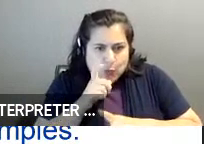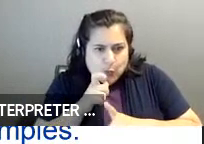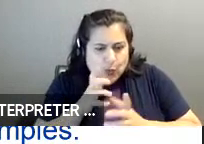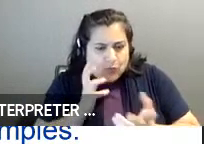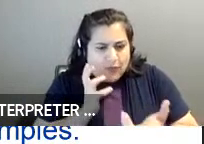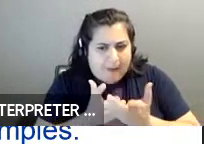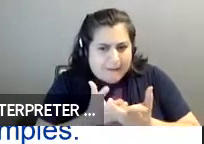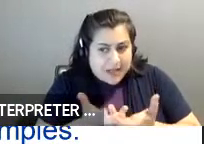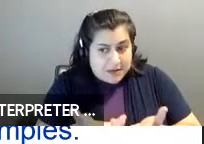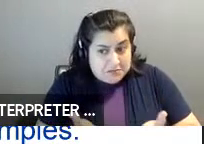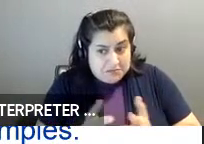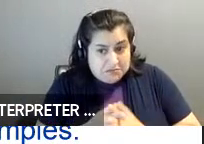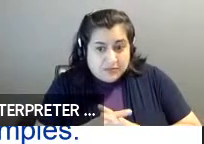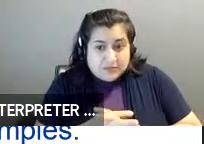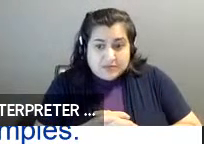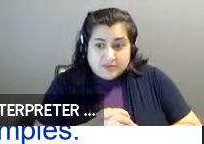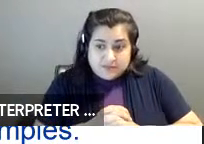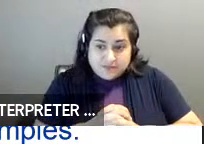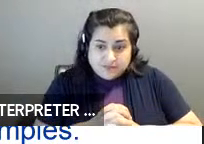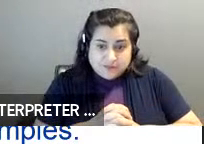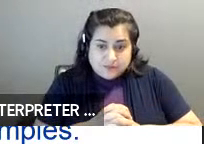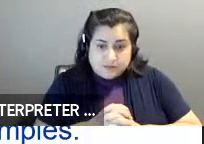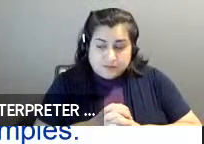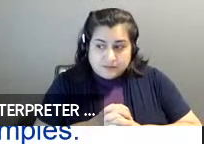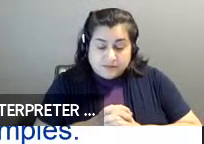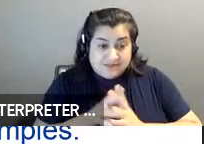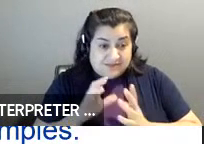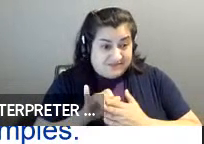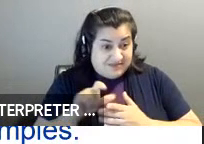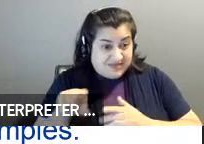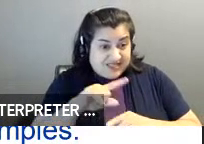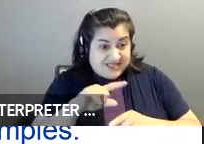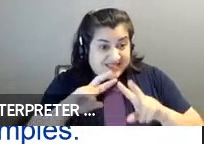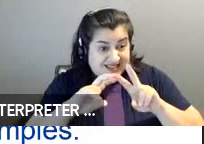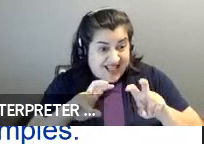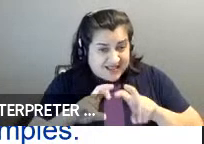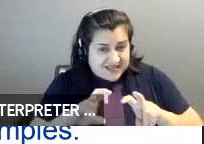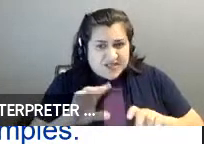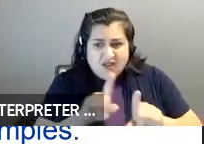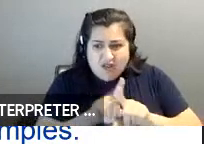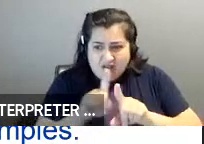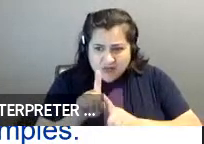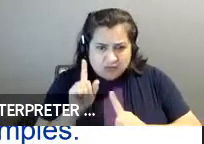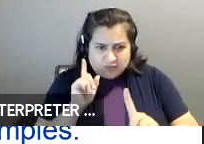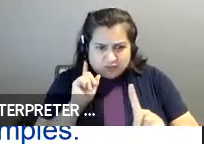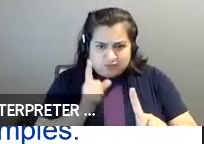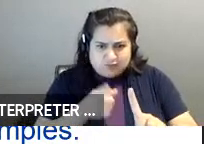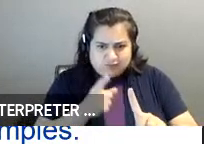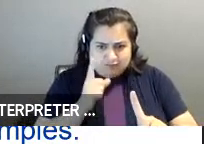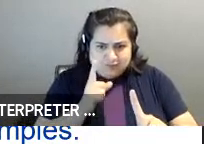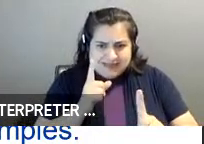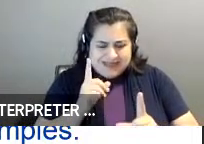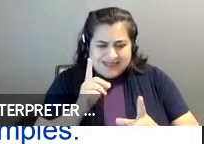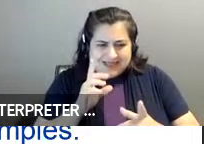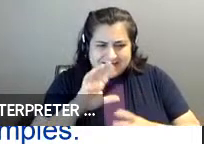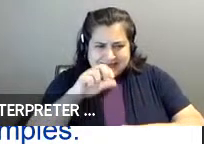This analyses also points to the fact that setting design specifications near the lower